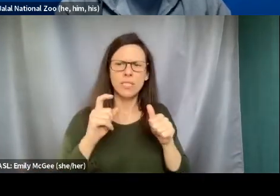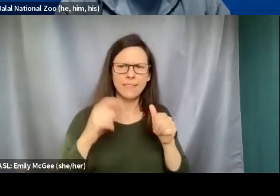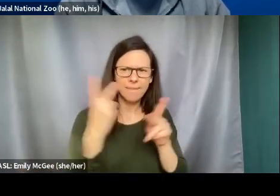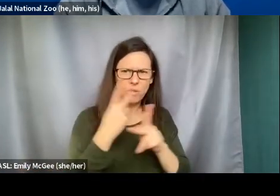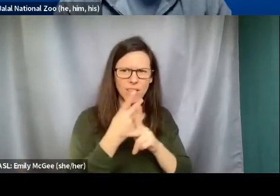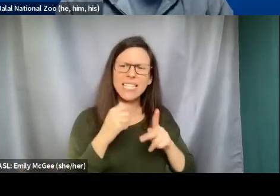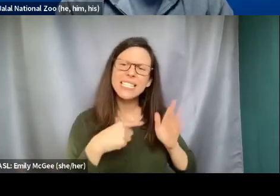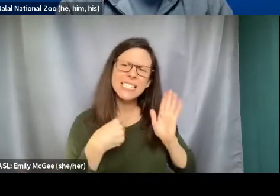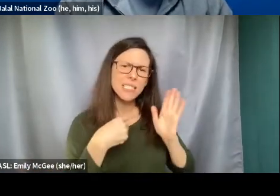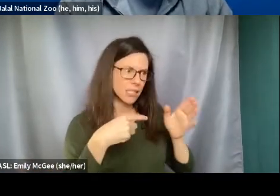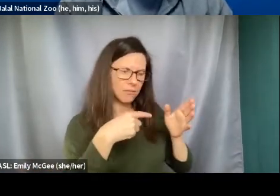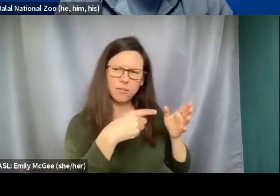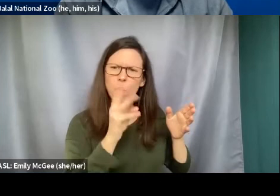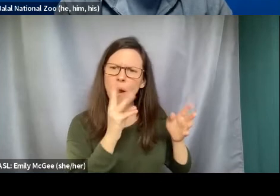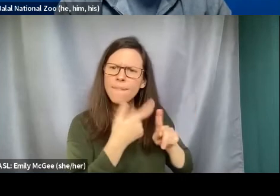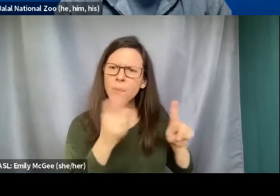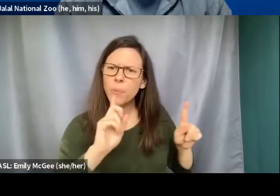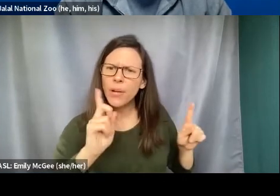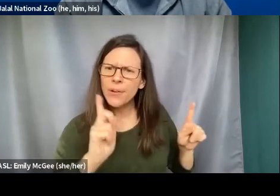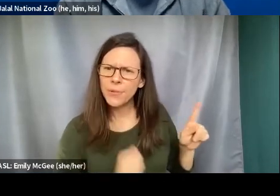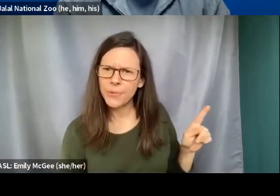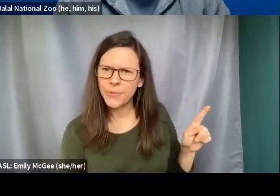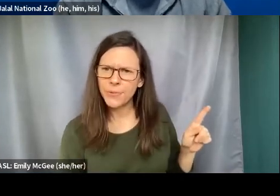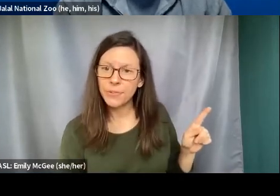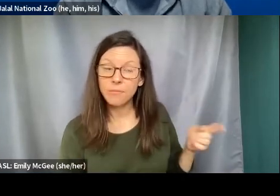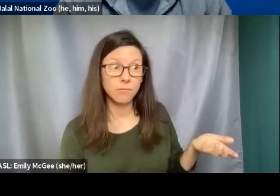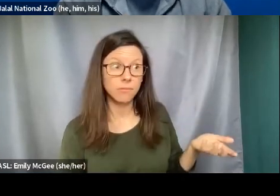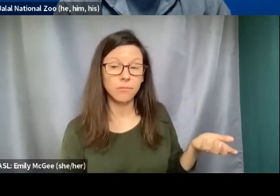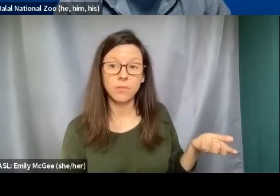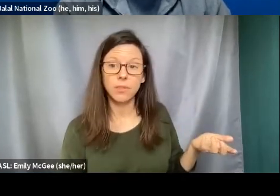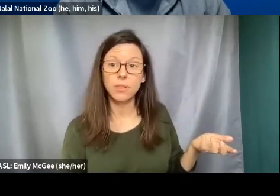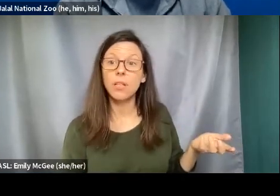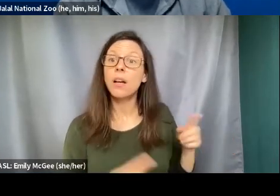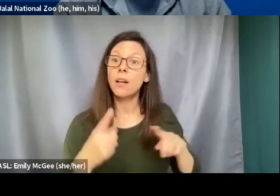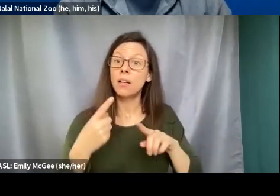So for example, if you, if it came from the eel, electric eel exhibit you want